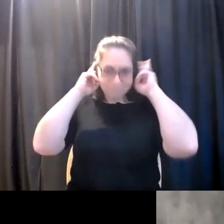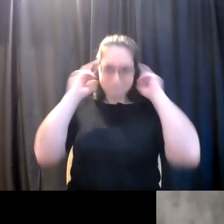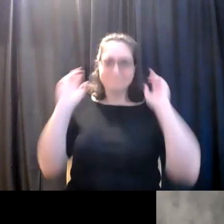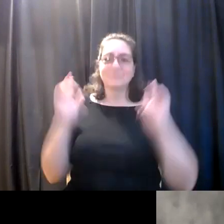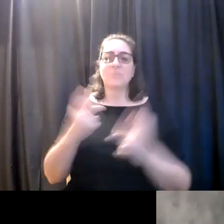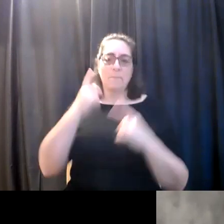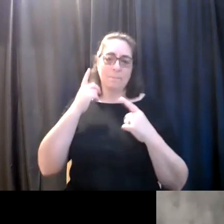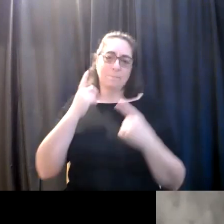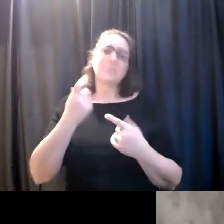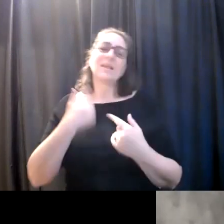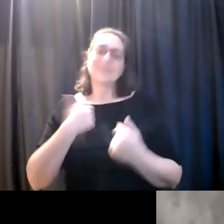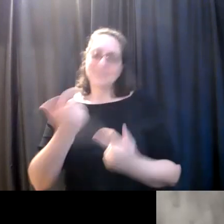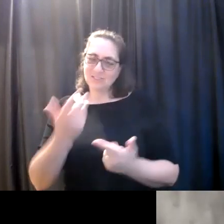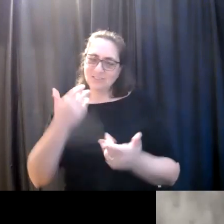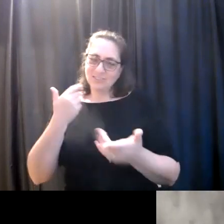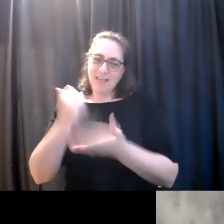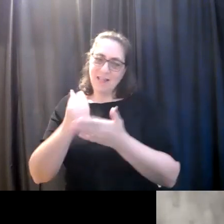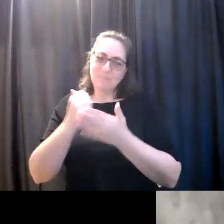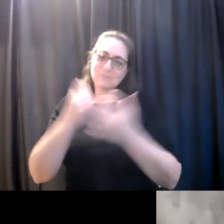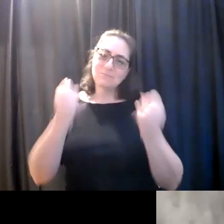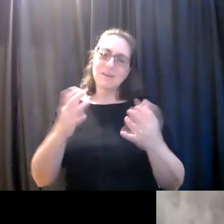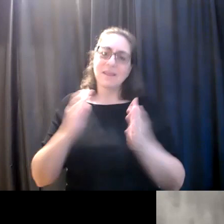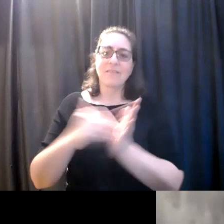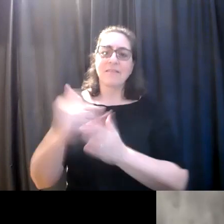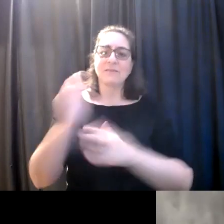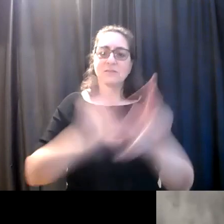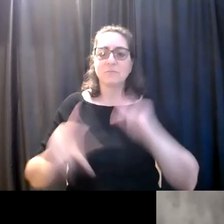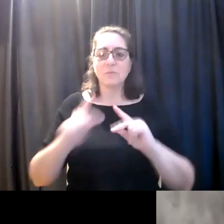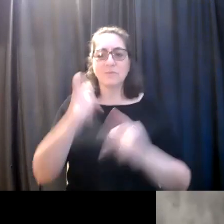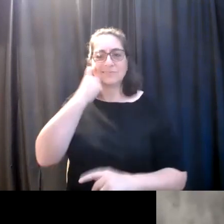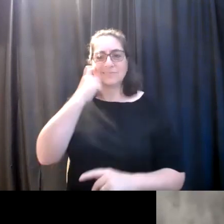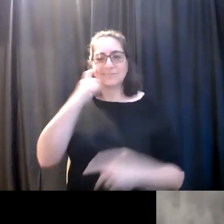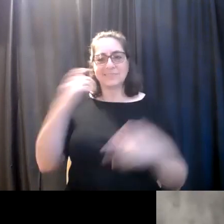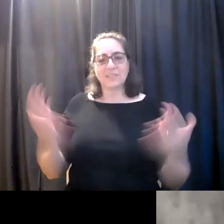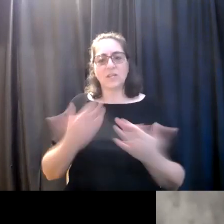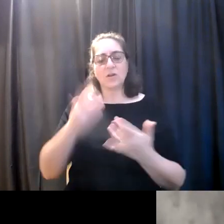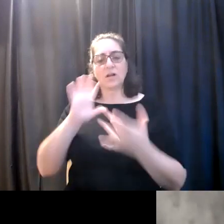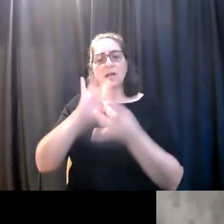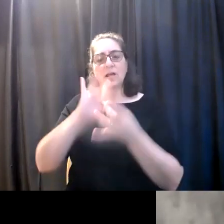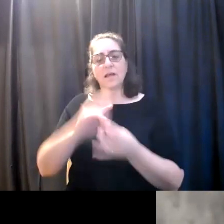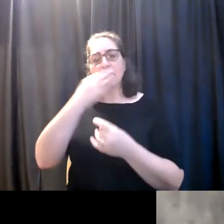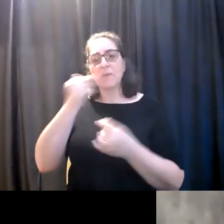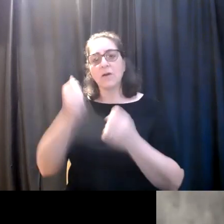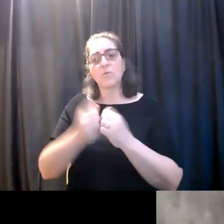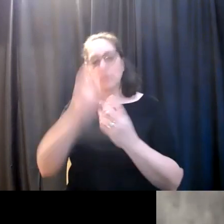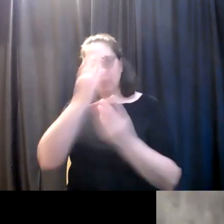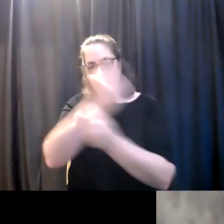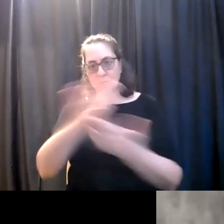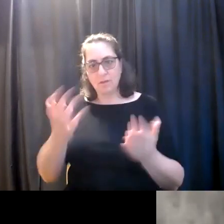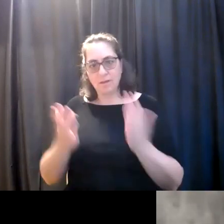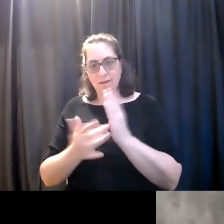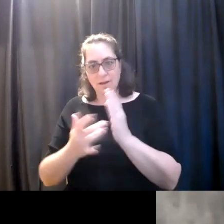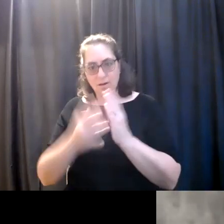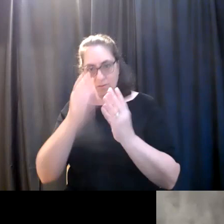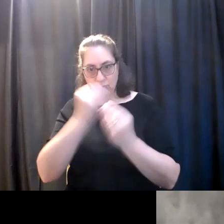Then, Carolyn will take a deep dive into specific tools and technologies that you can use and